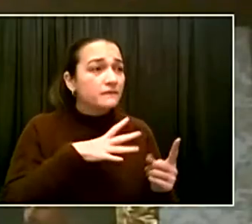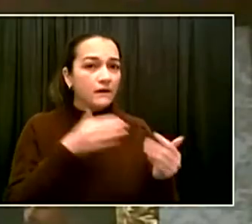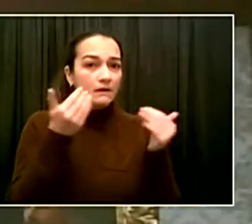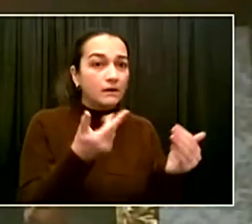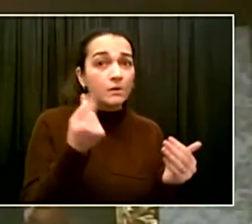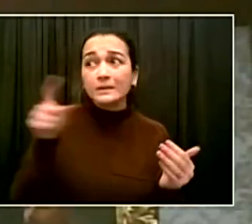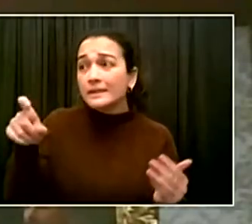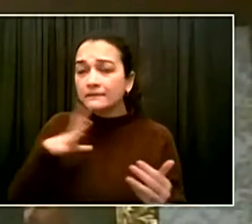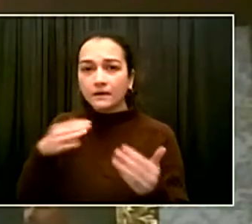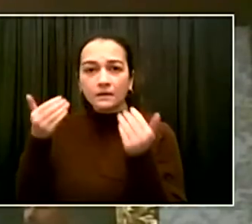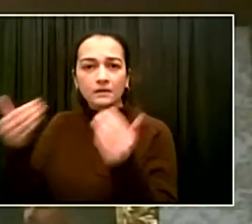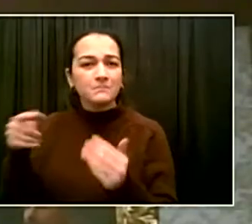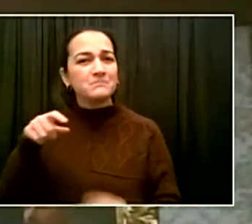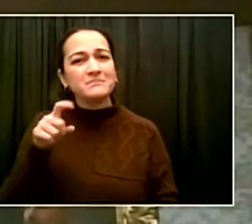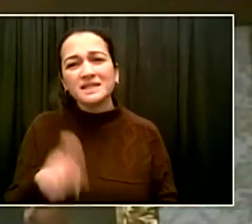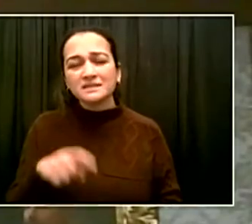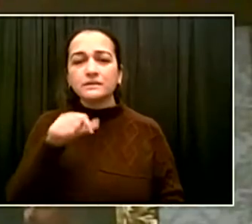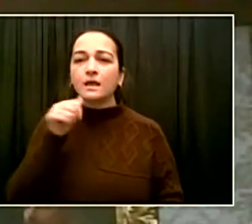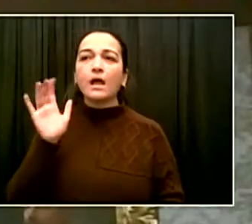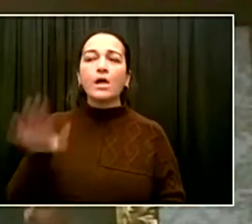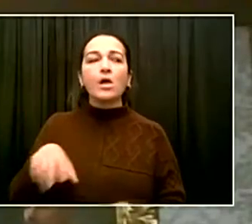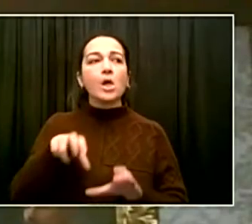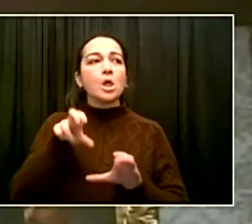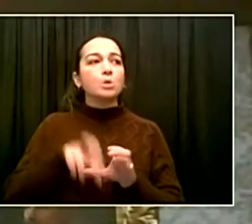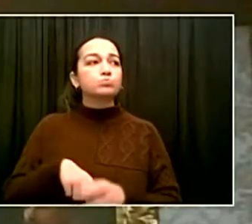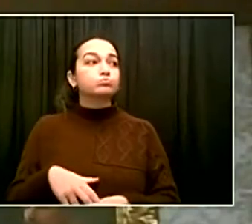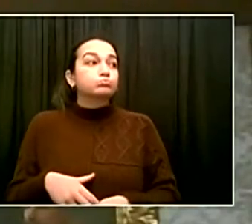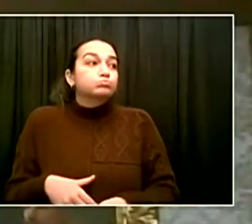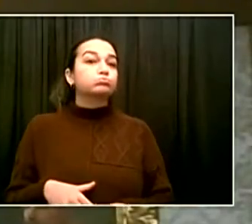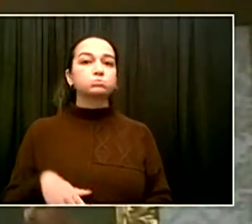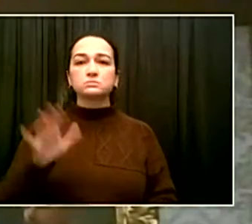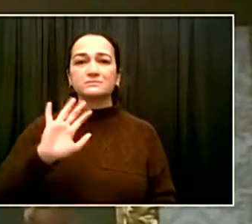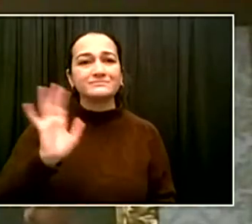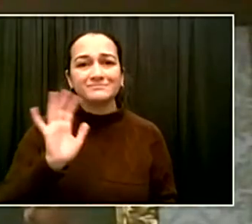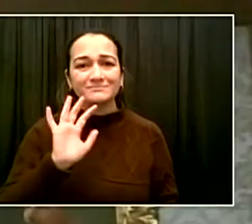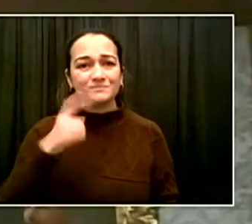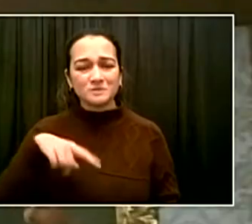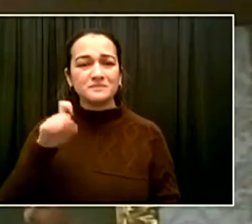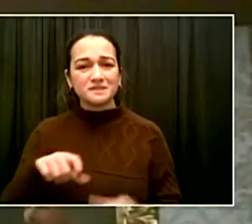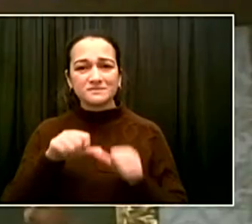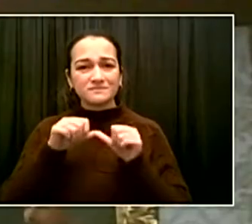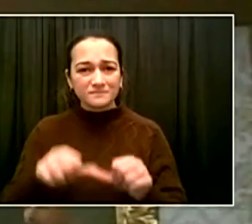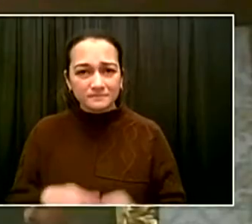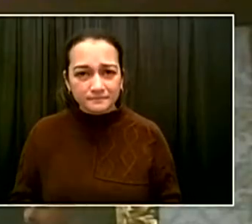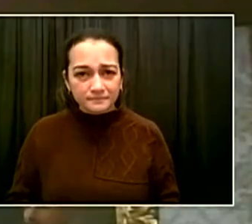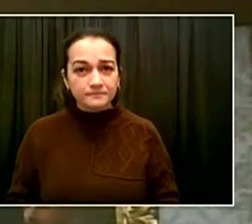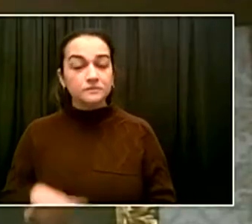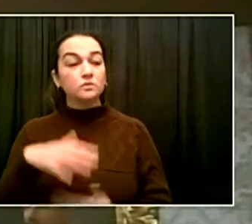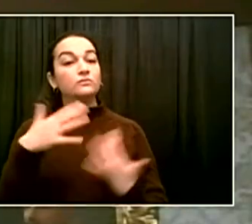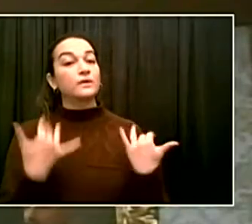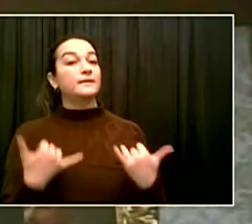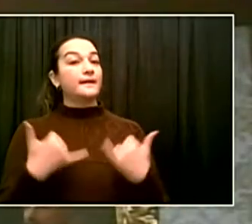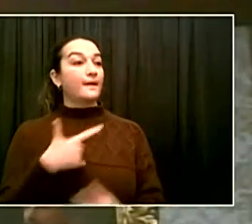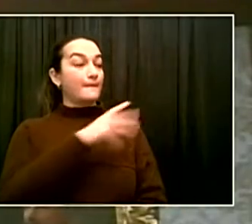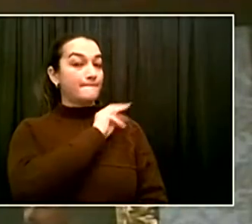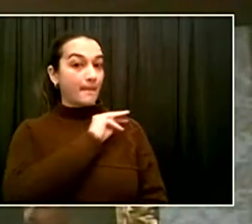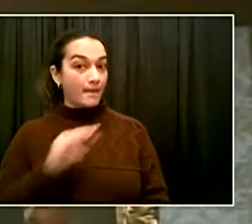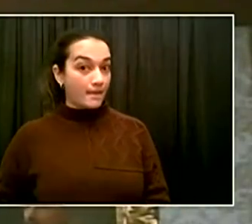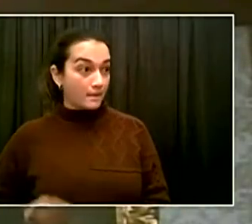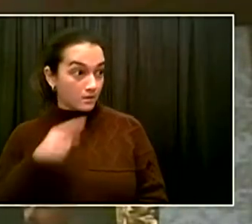CITY BACK FROM THIS CRISIS. WE WILL ENSURE THAT EVERYTHING